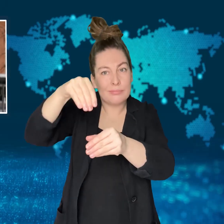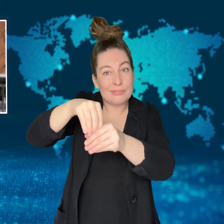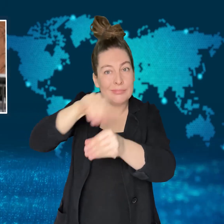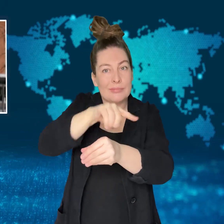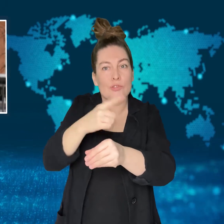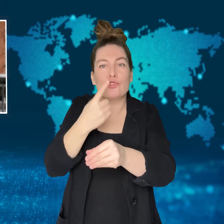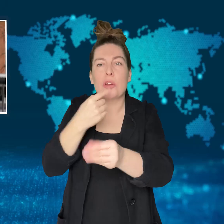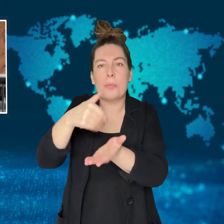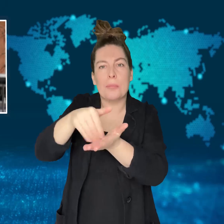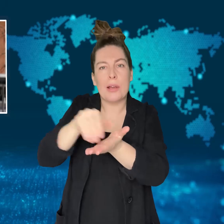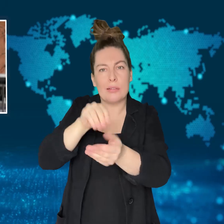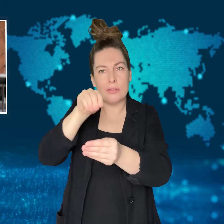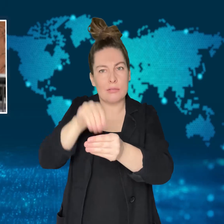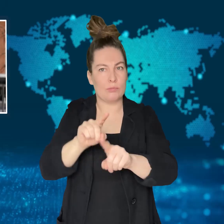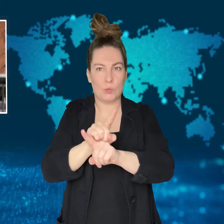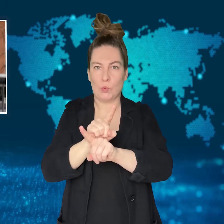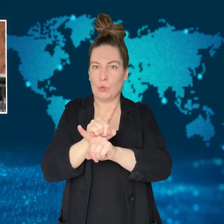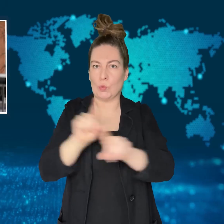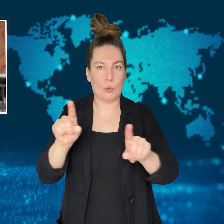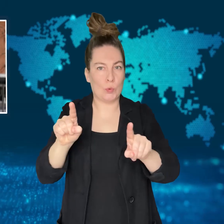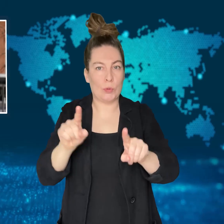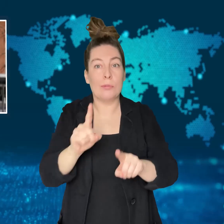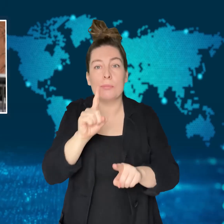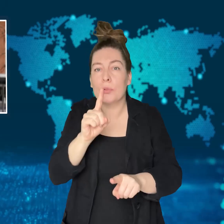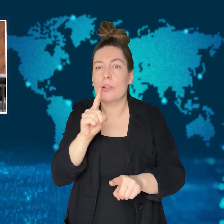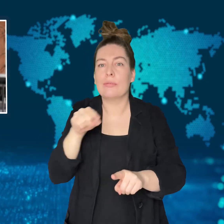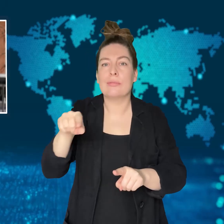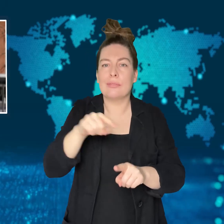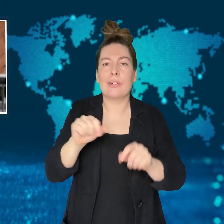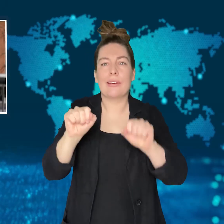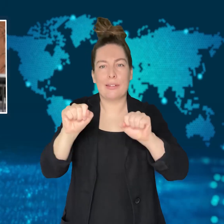and Drug Administration (FDA) became aware of